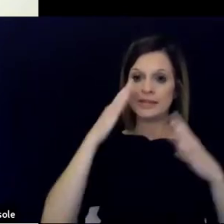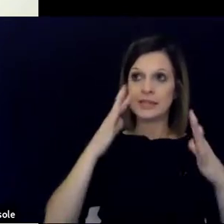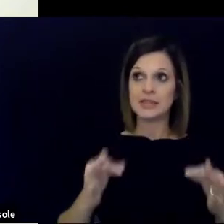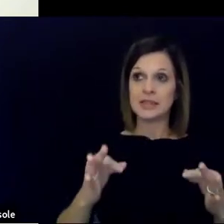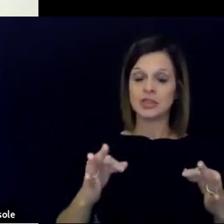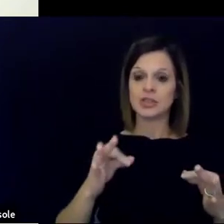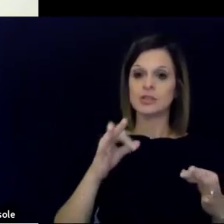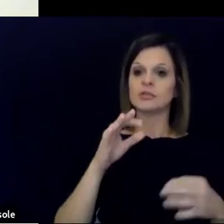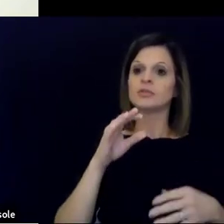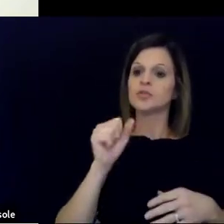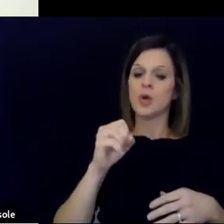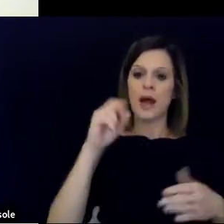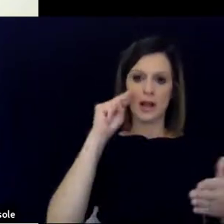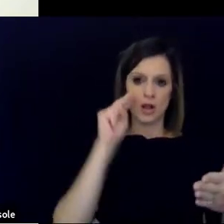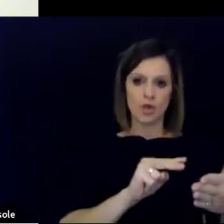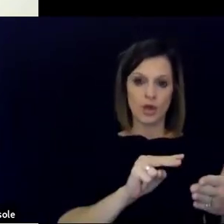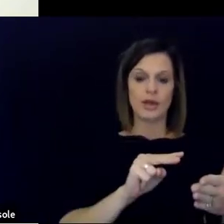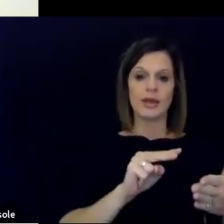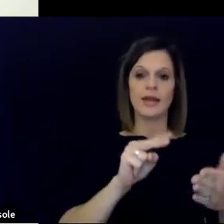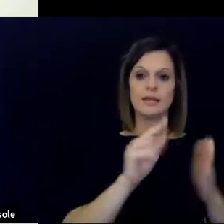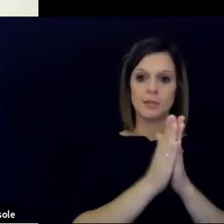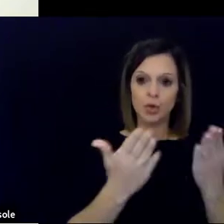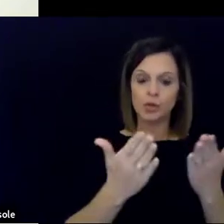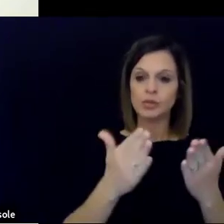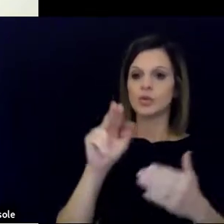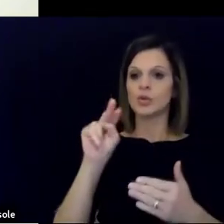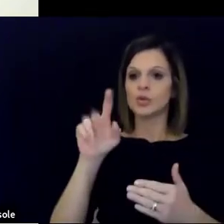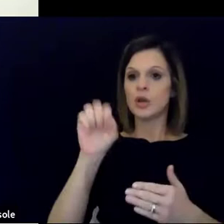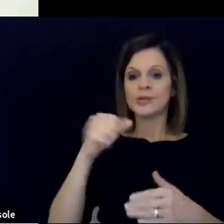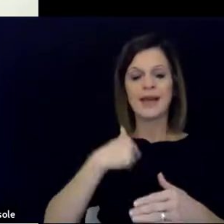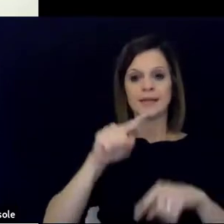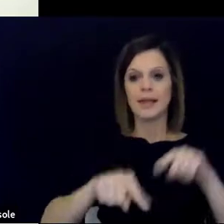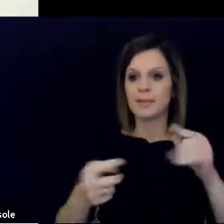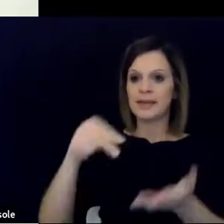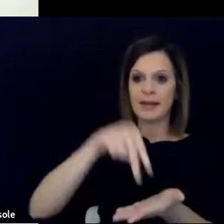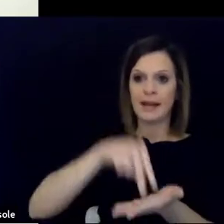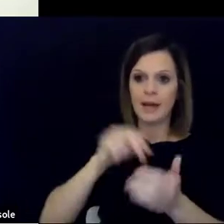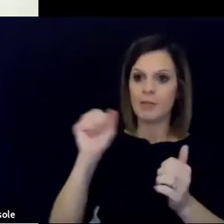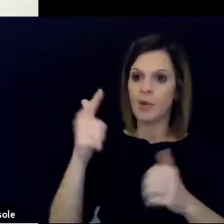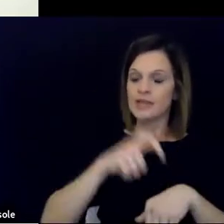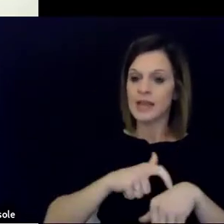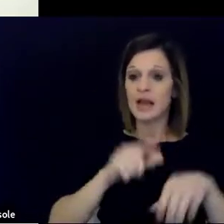So, you know, I can't be getting up all the time and moving around. I have to be able to sit,